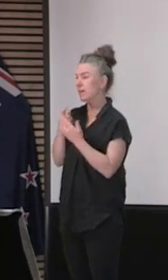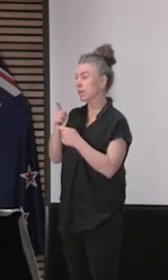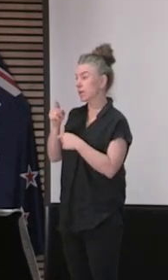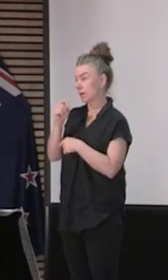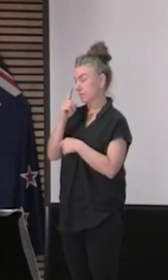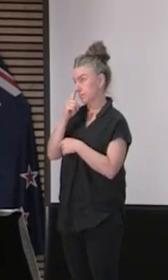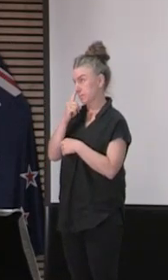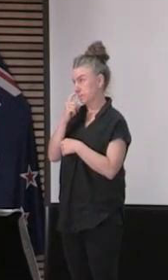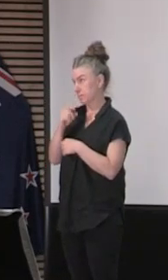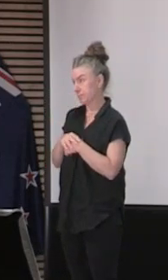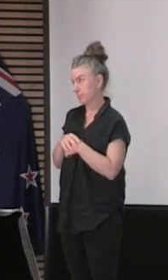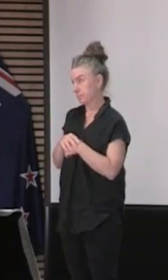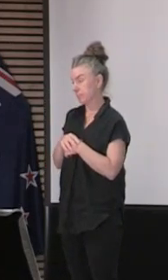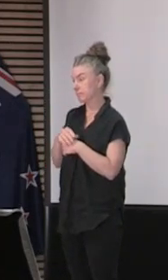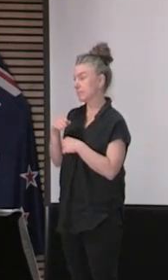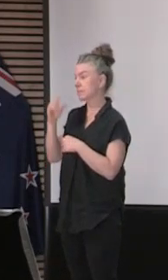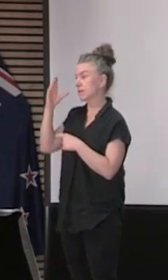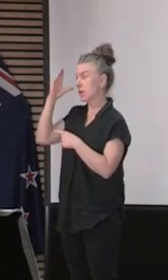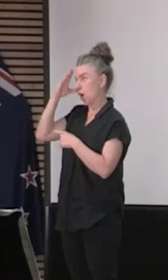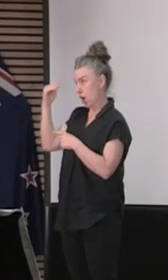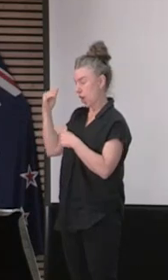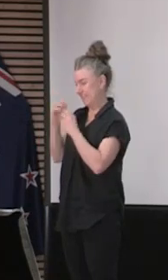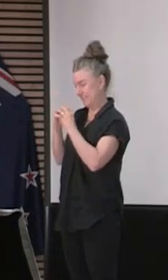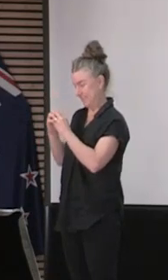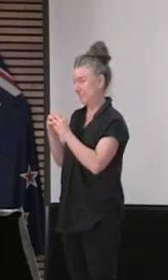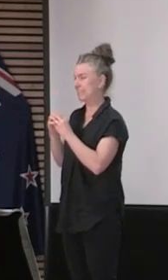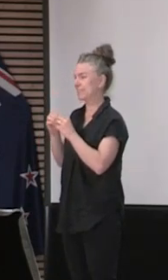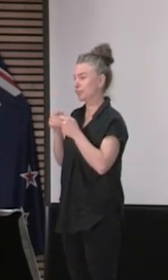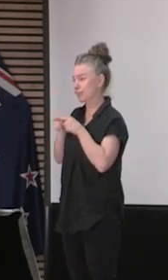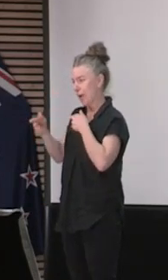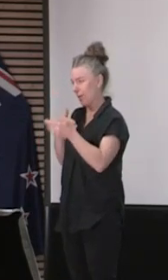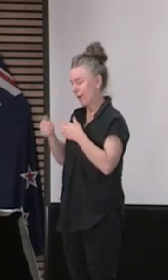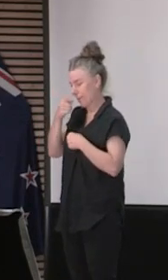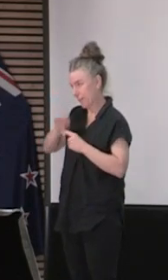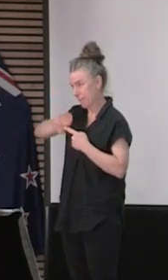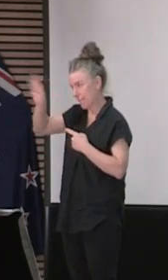We had the Netherlands workingon flights, and for a time, Ialso believe the UK.